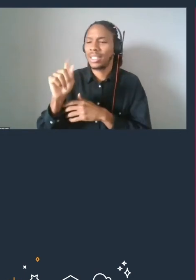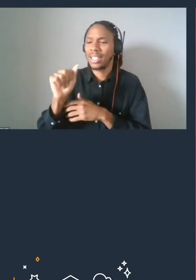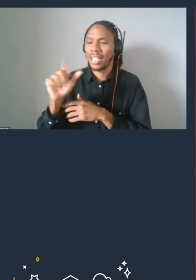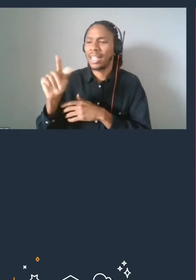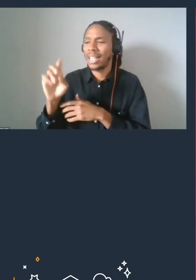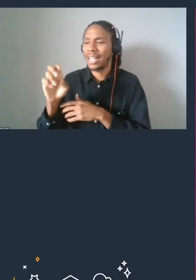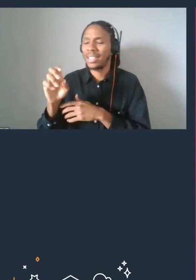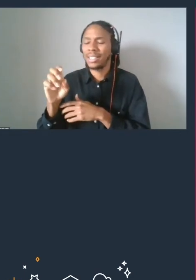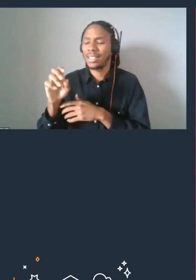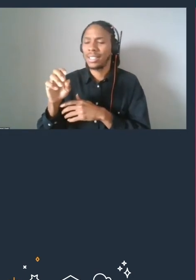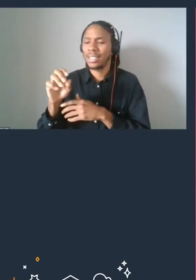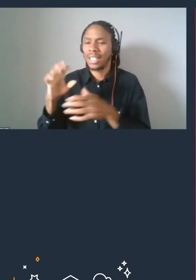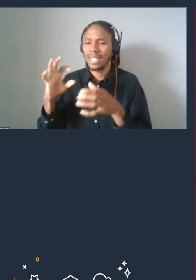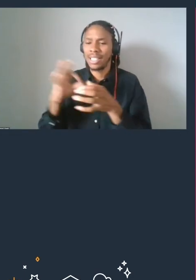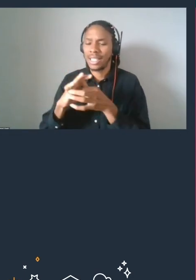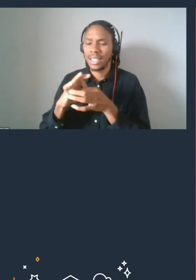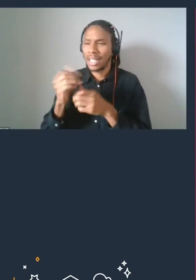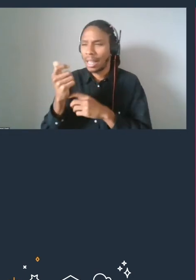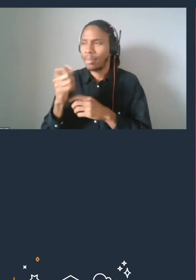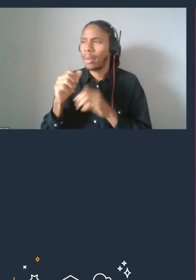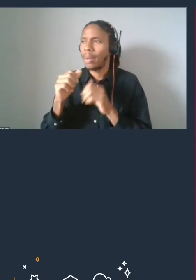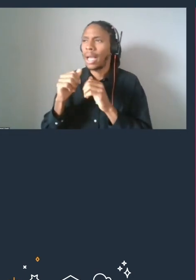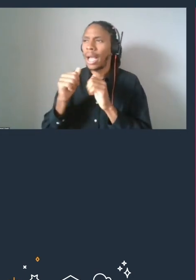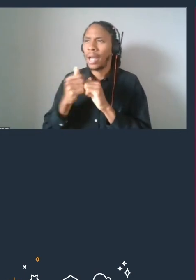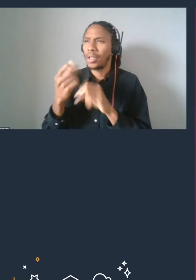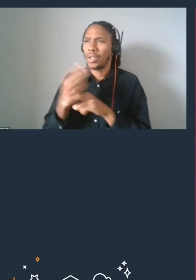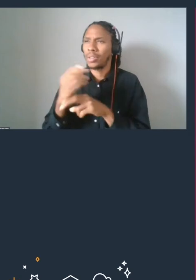but how do you use DataSync to build a data lake on S3?